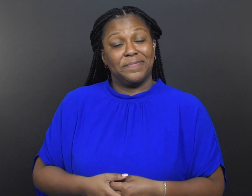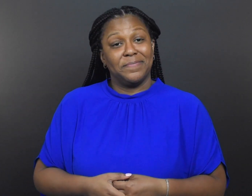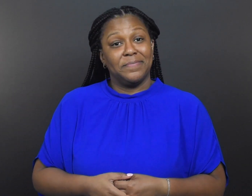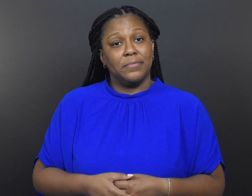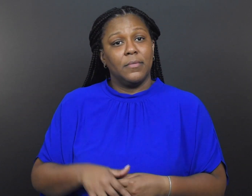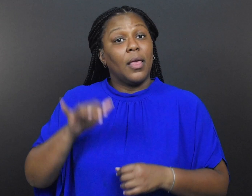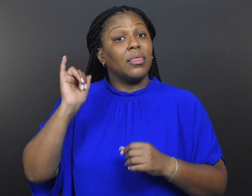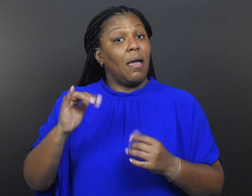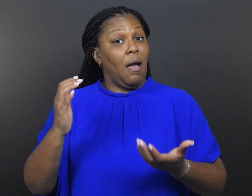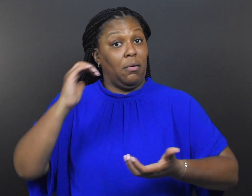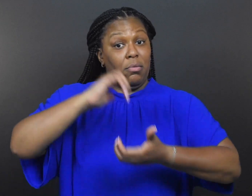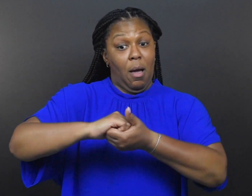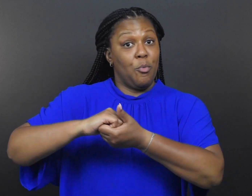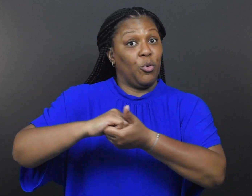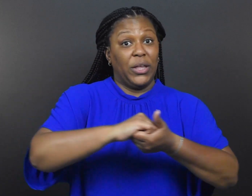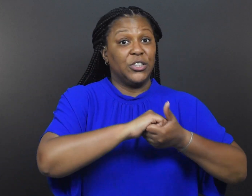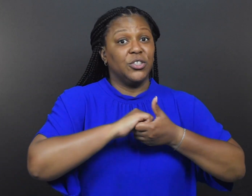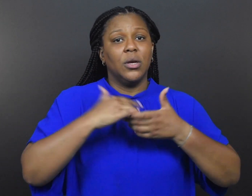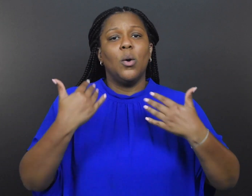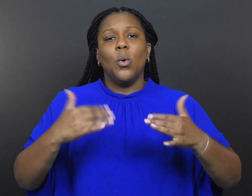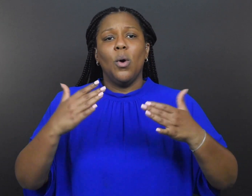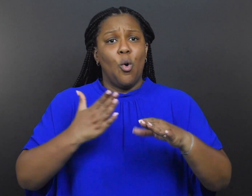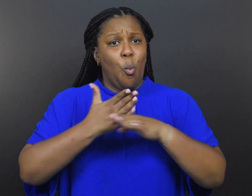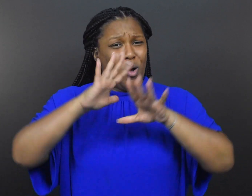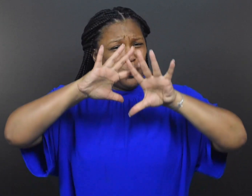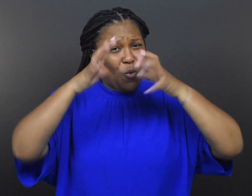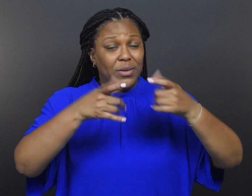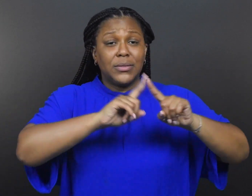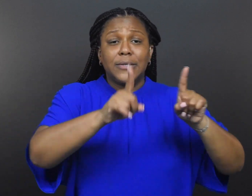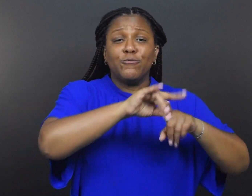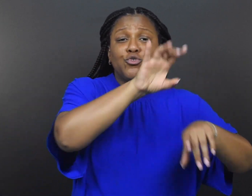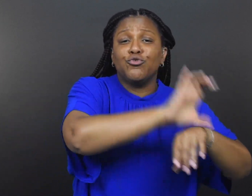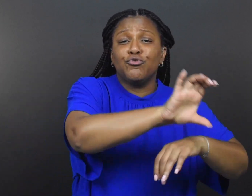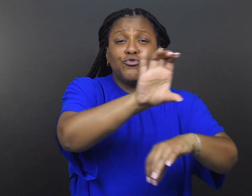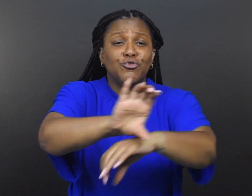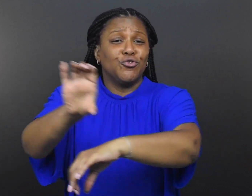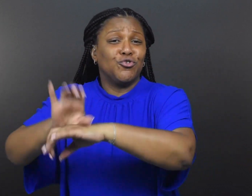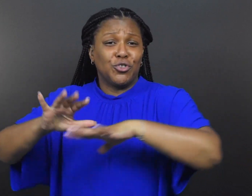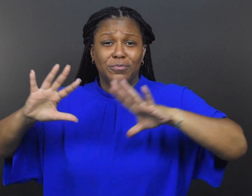The collaborations cultivated across our congregations with MDH,